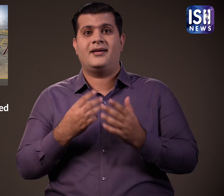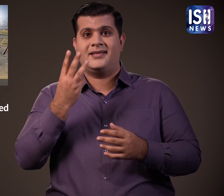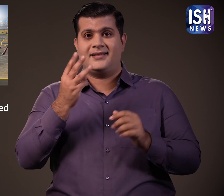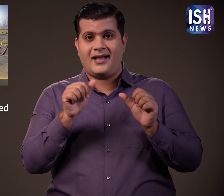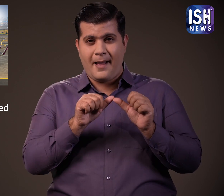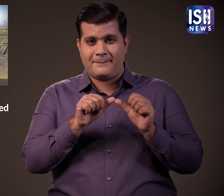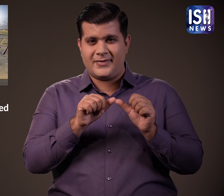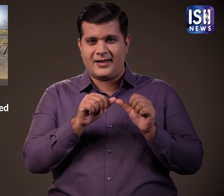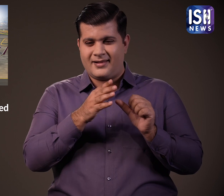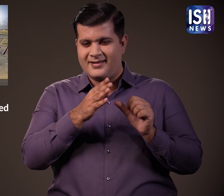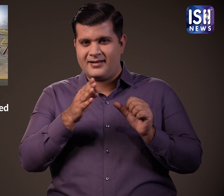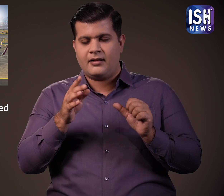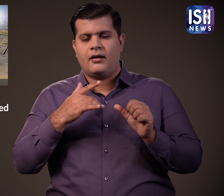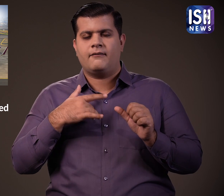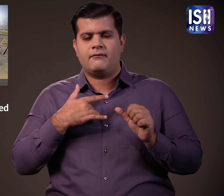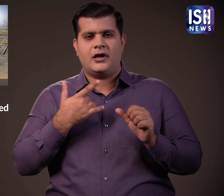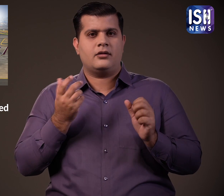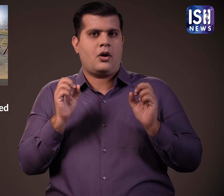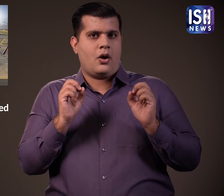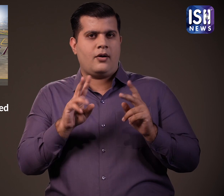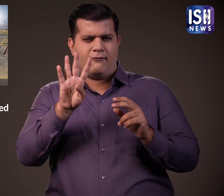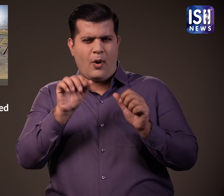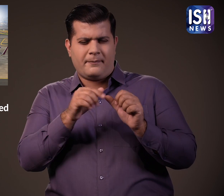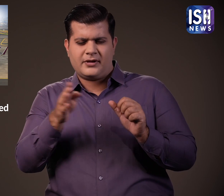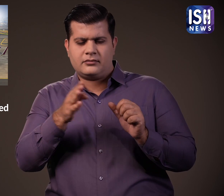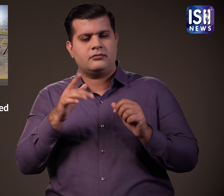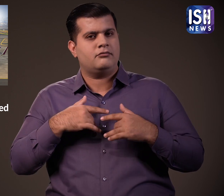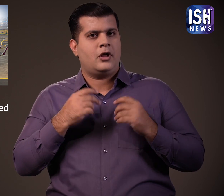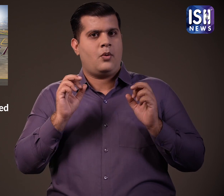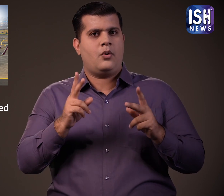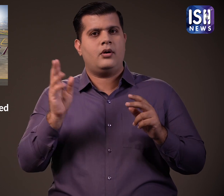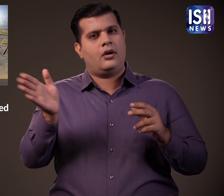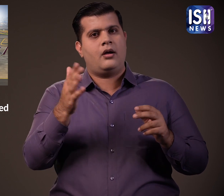Later on 4th April, pilots agreed to work.